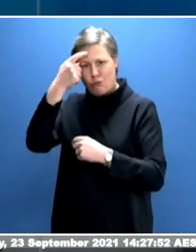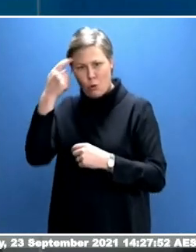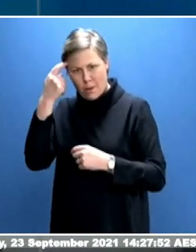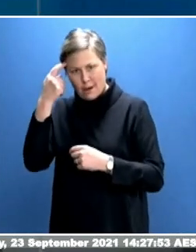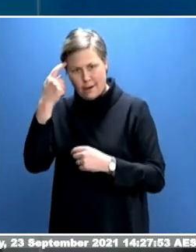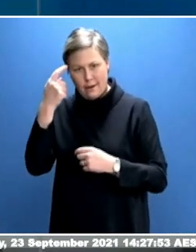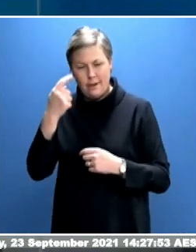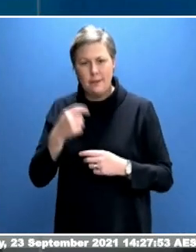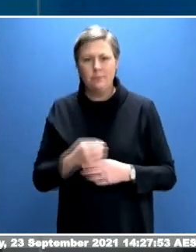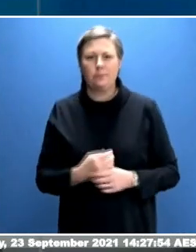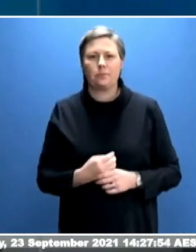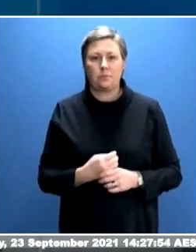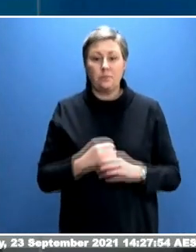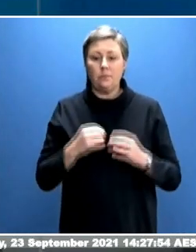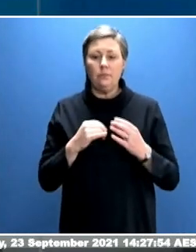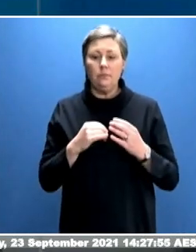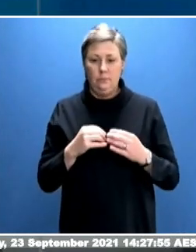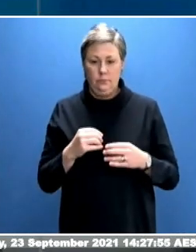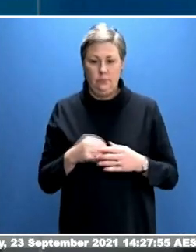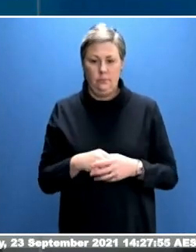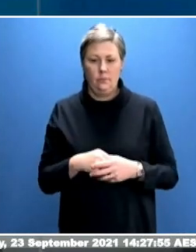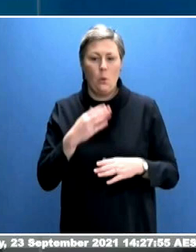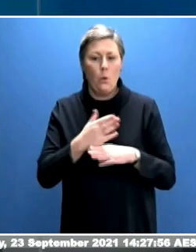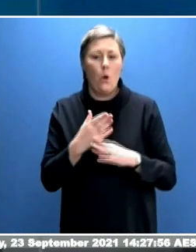out, so this was an extension of that.